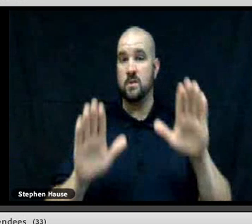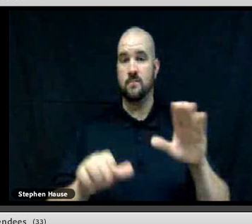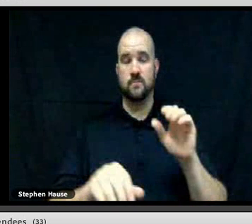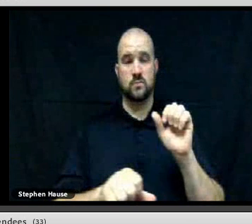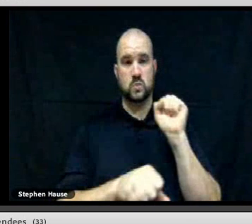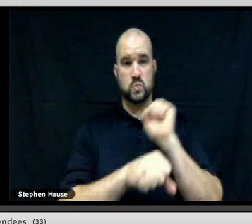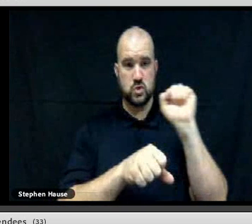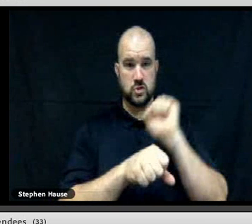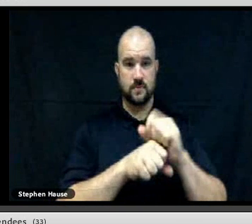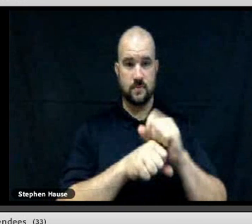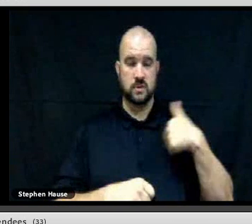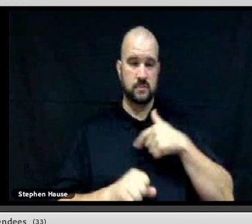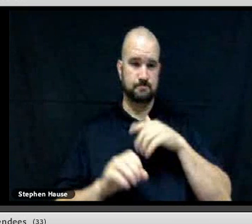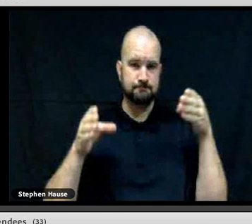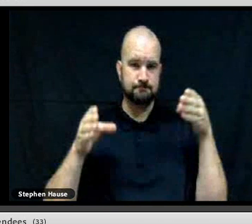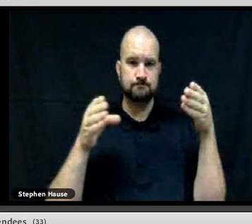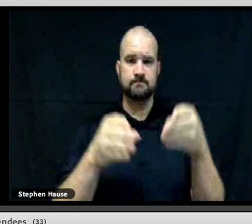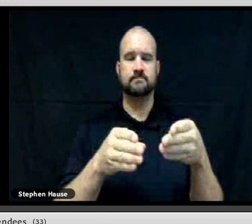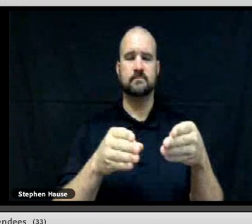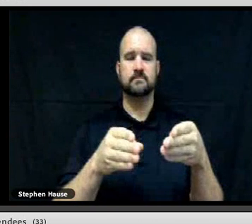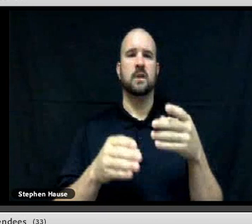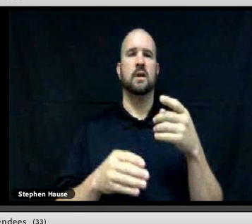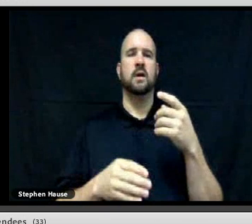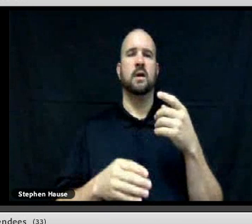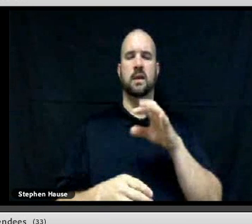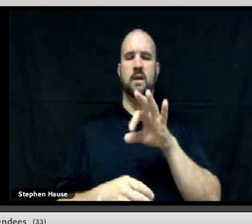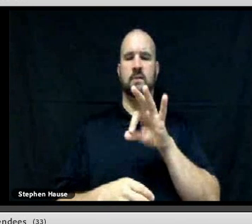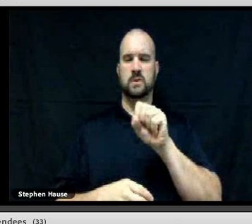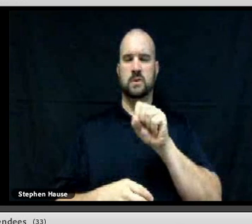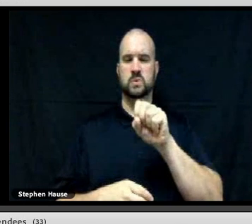for FSU to be able to provide, uh,